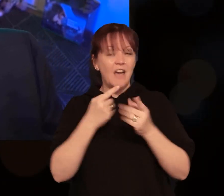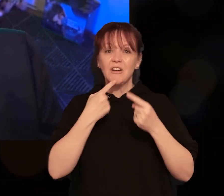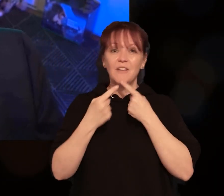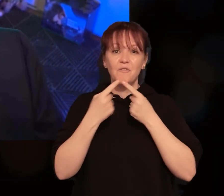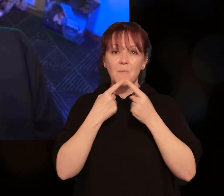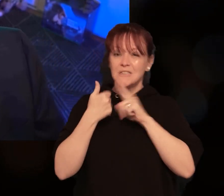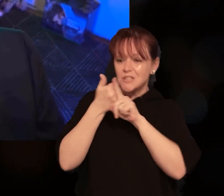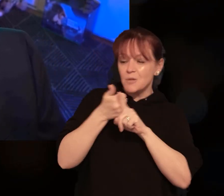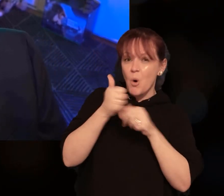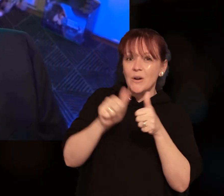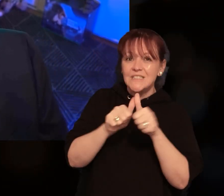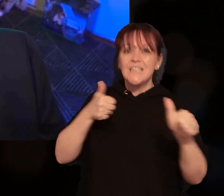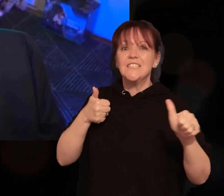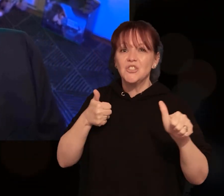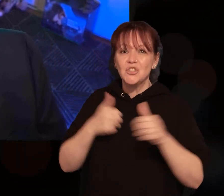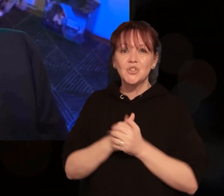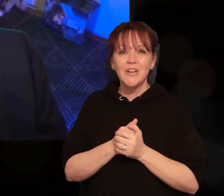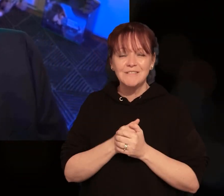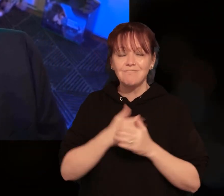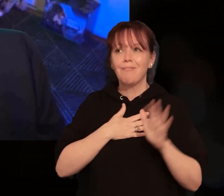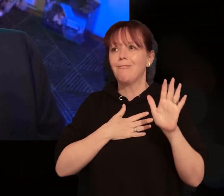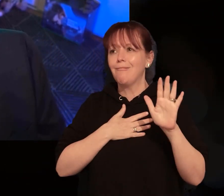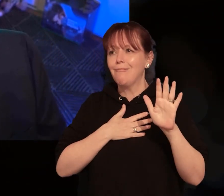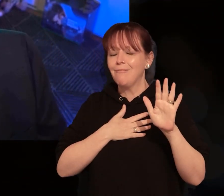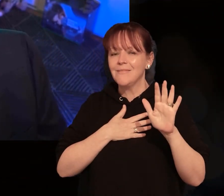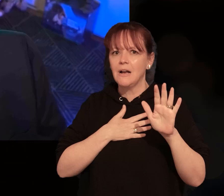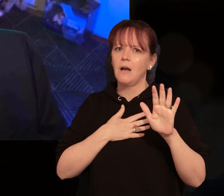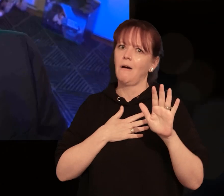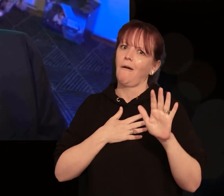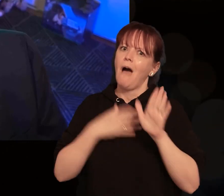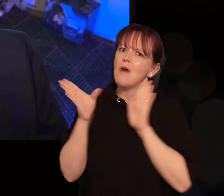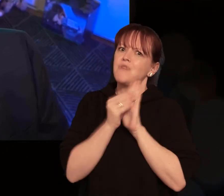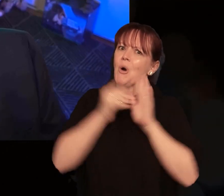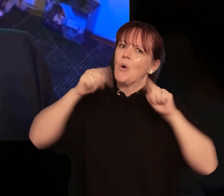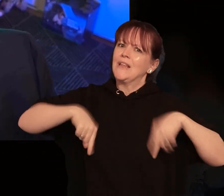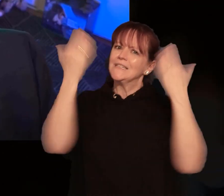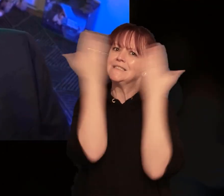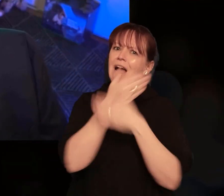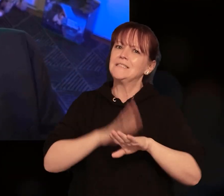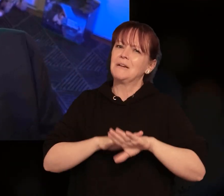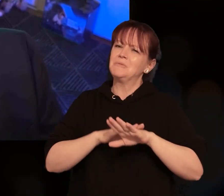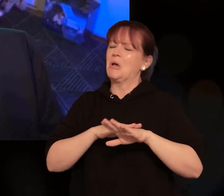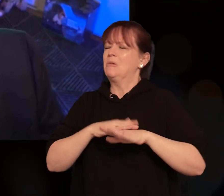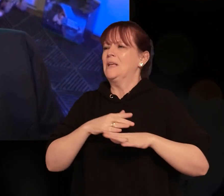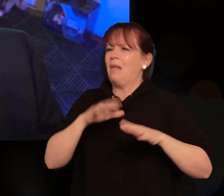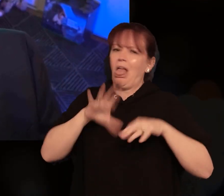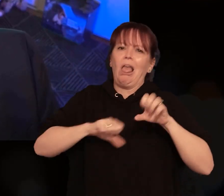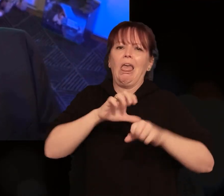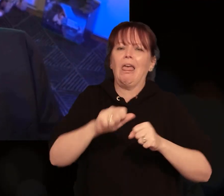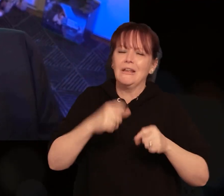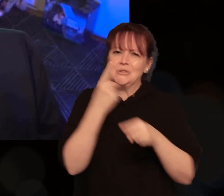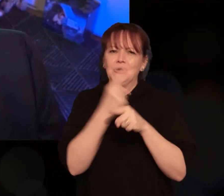I'm recording these at night, so it's kind hard to talk right now, HIGH PITCHED so congrats Anna at Xbox, we love you!